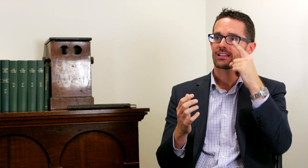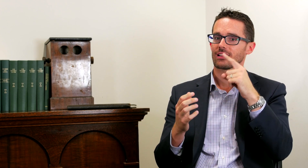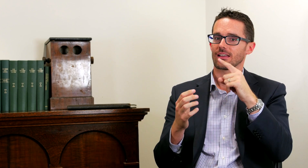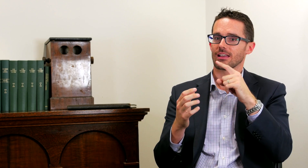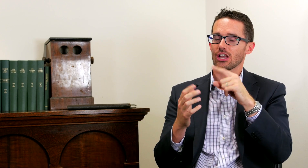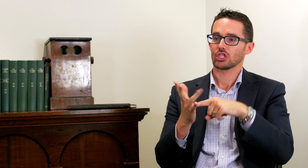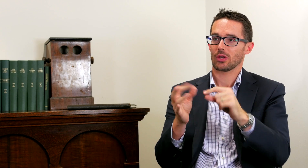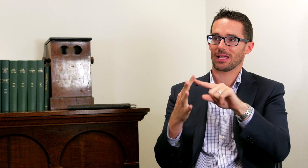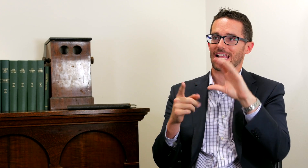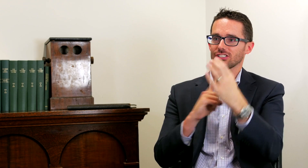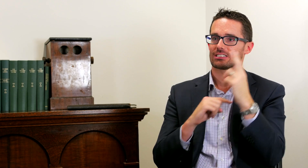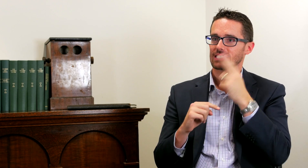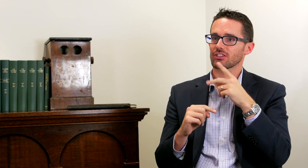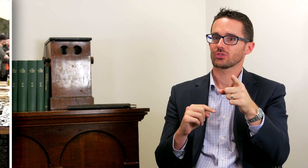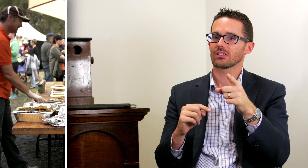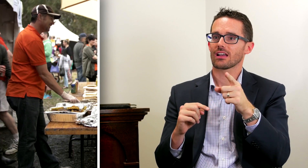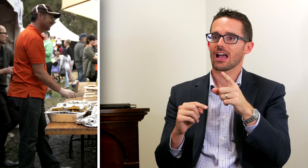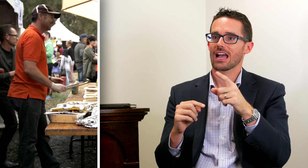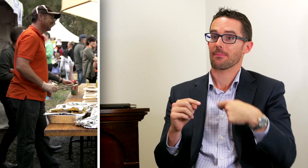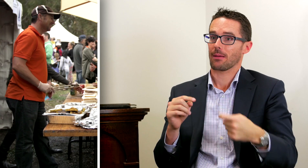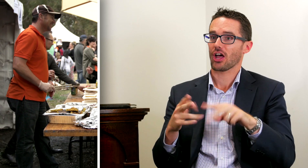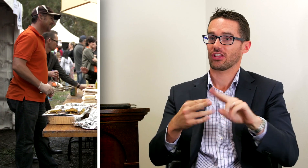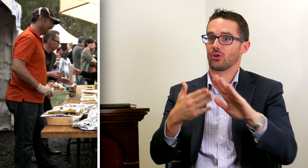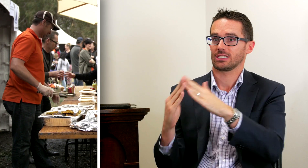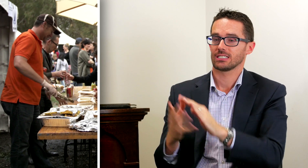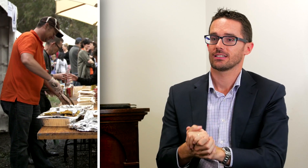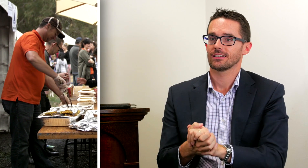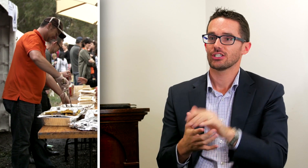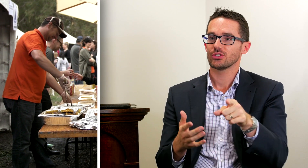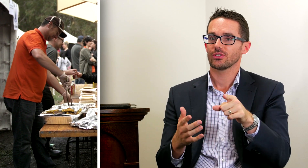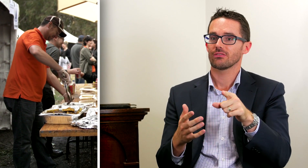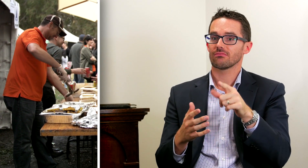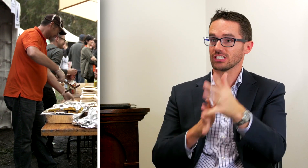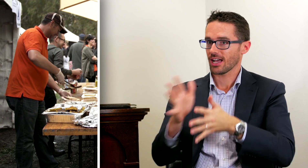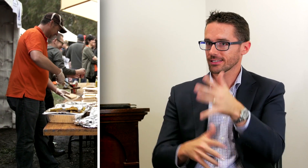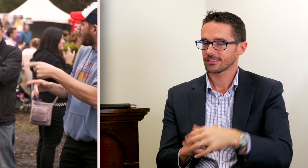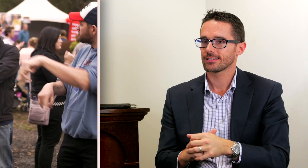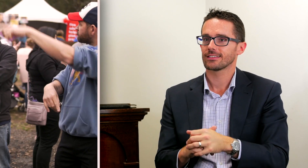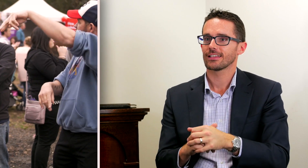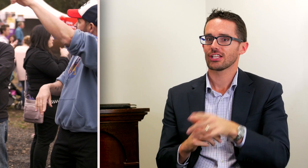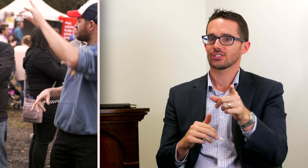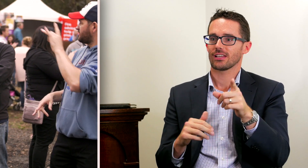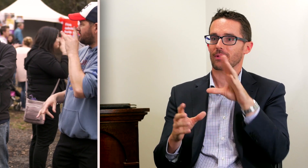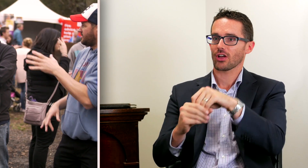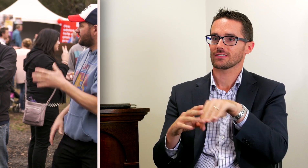but for me as a deaf person I think to be 'culturally deaf' it means you're a member of a community, you sign,